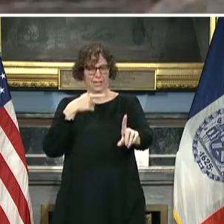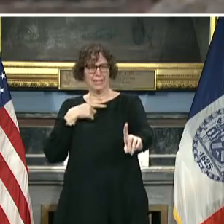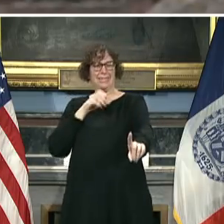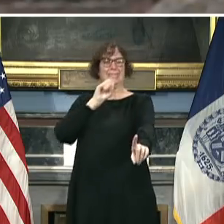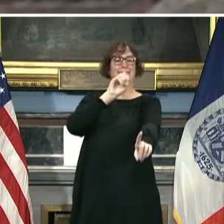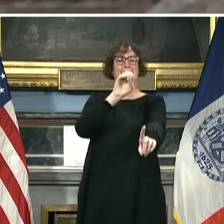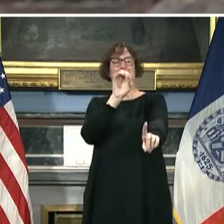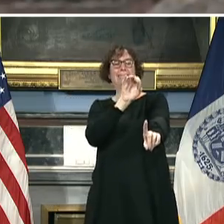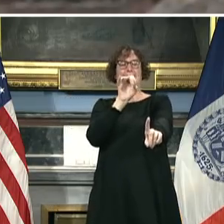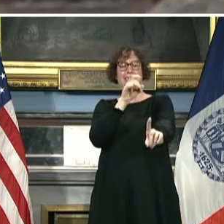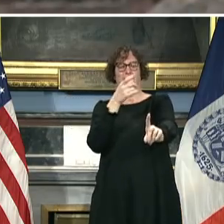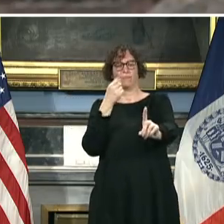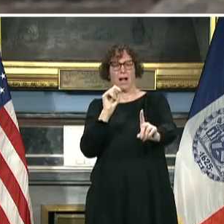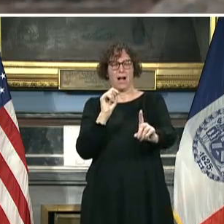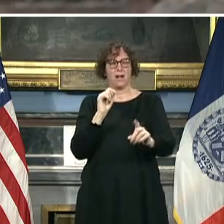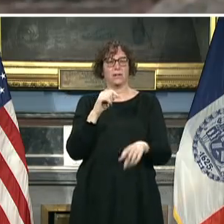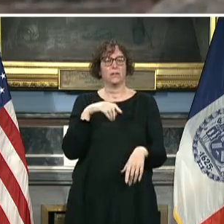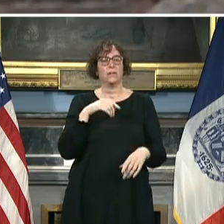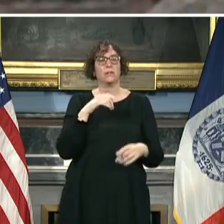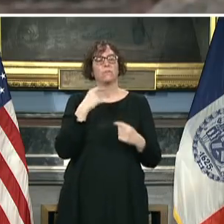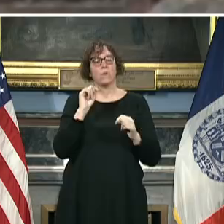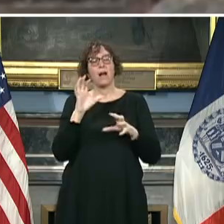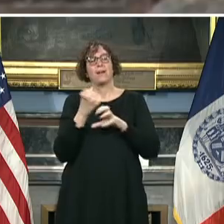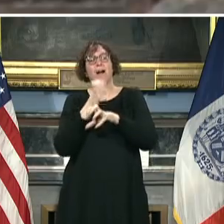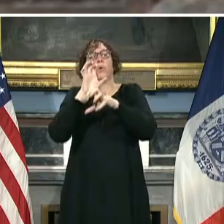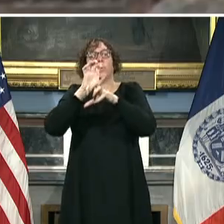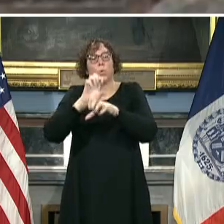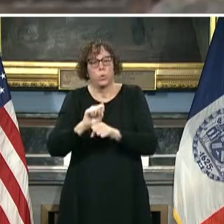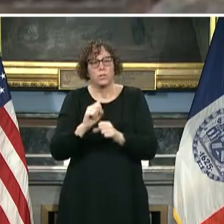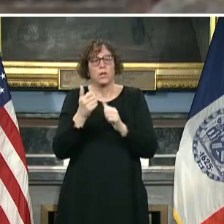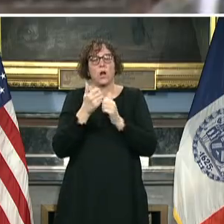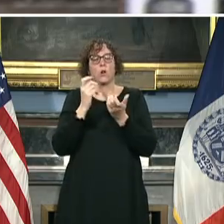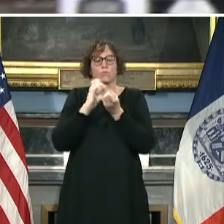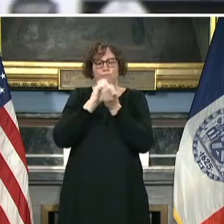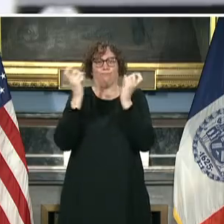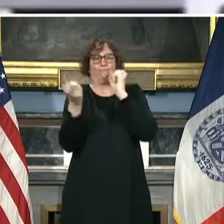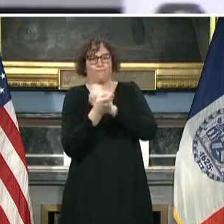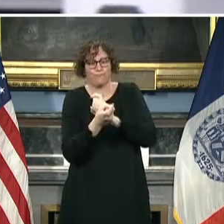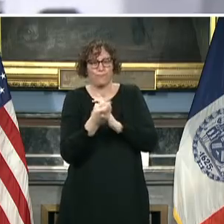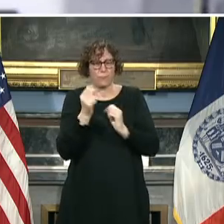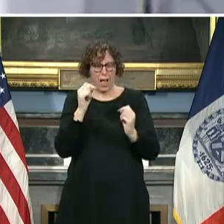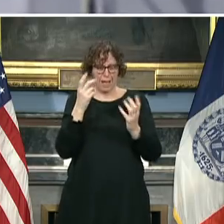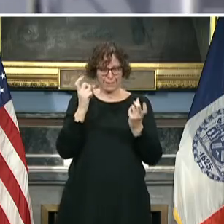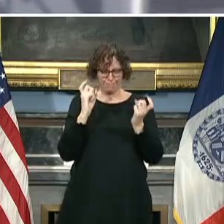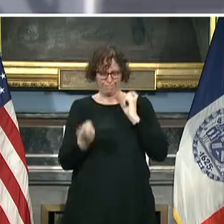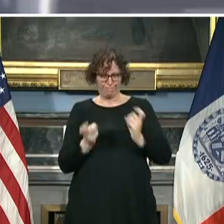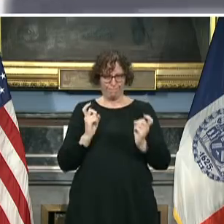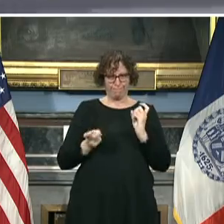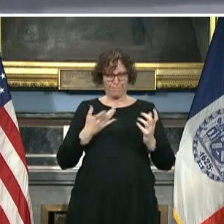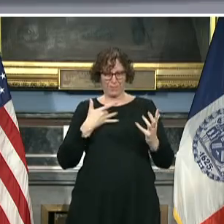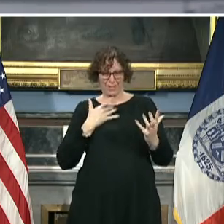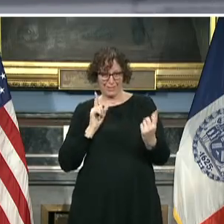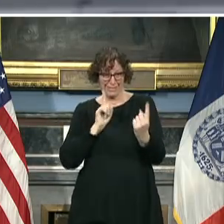OFFICERS, HOW TO APPROA CHEHAC SITUATION, WHAT PROTECTION THEY NEED . IT'S NOT SURPRISING THAT PEOPLE ARE STILL GETTING USED TO IT. IT'S A BIG